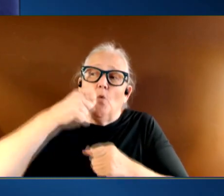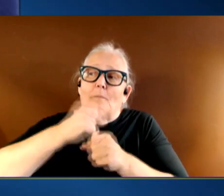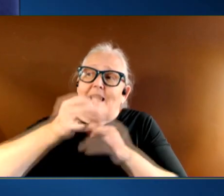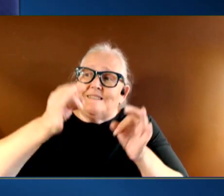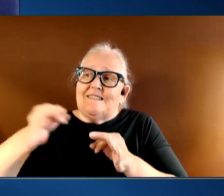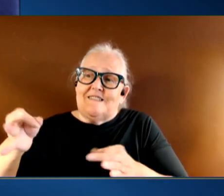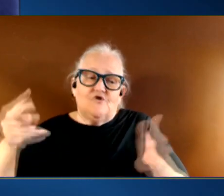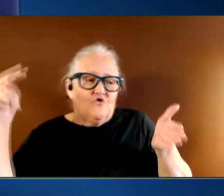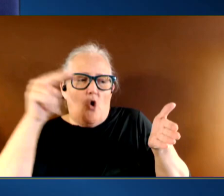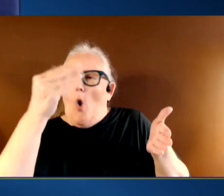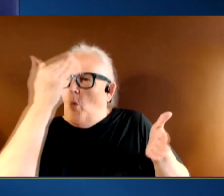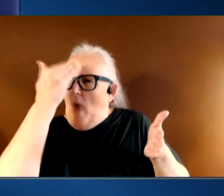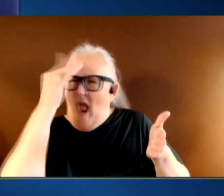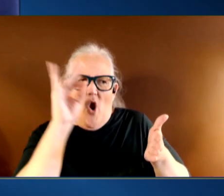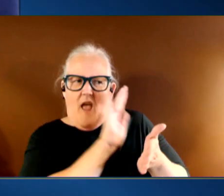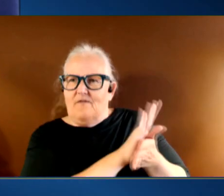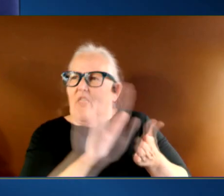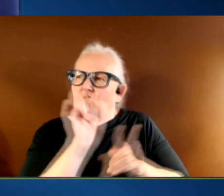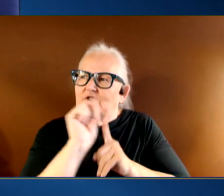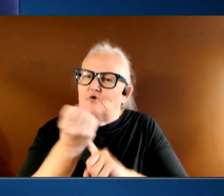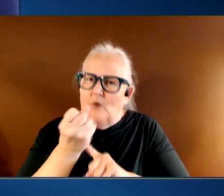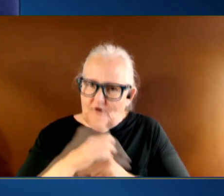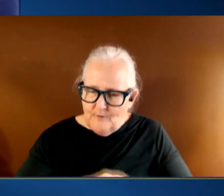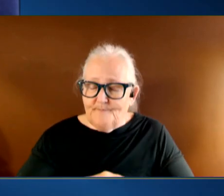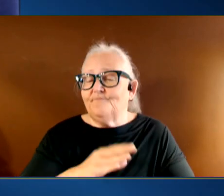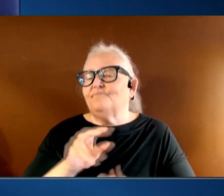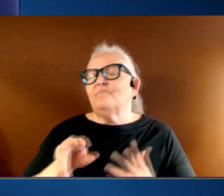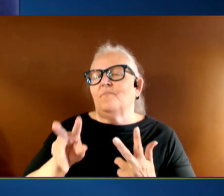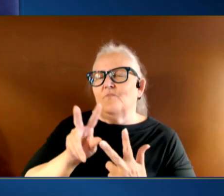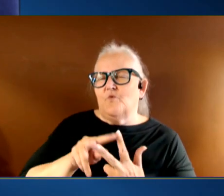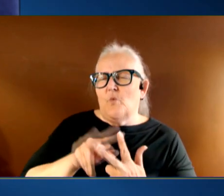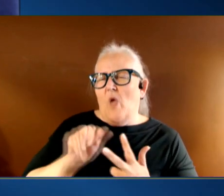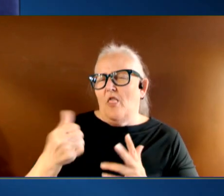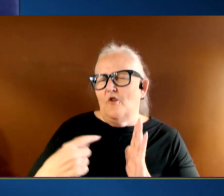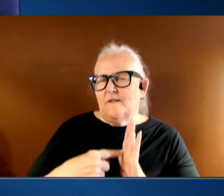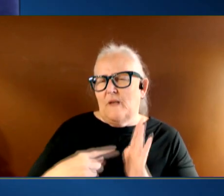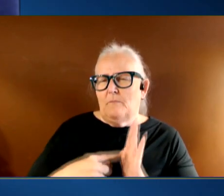The other two examples I want to highlight here is that some of you know us from working at the